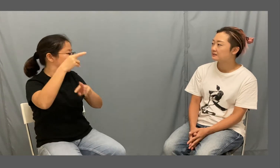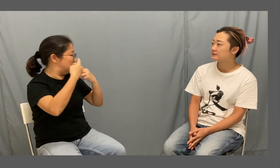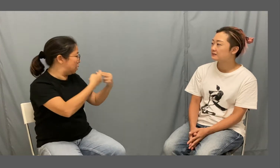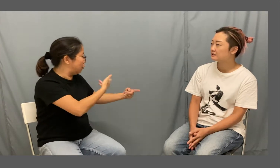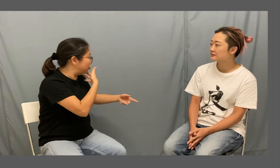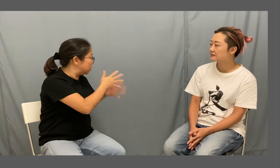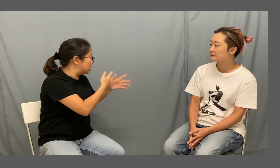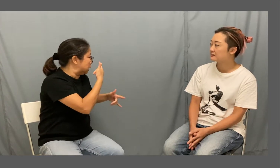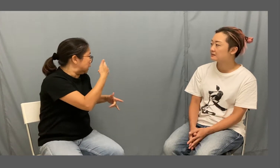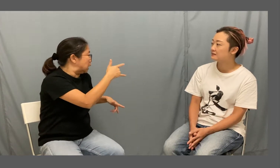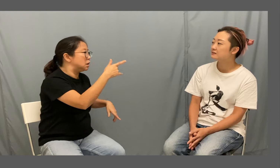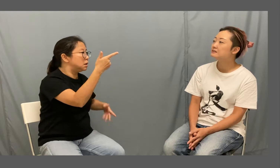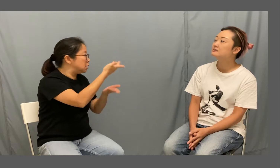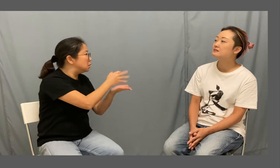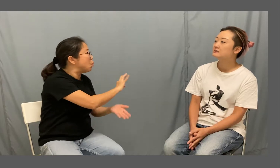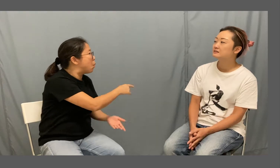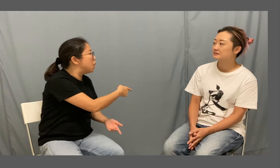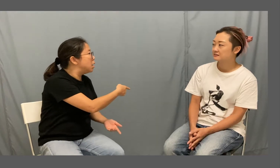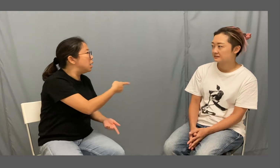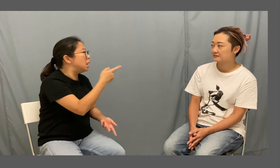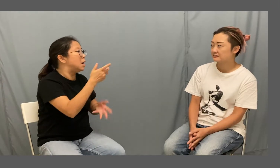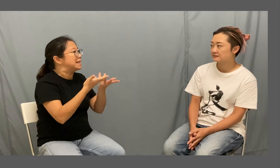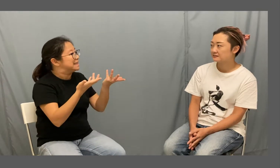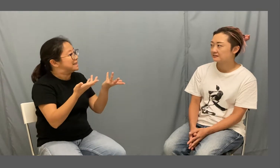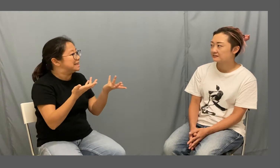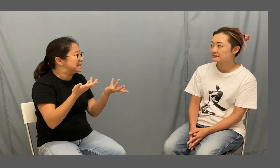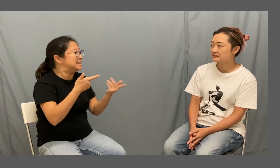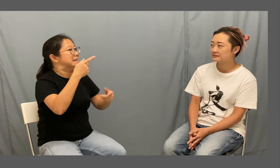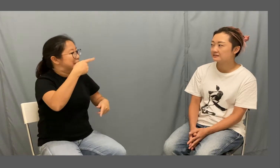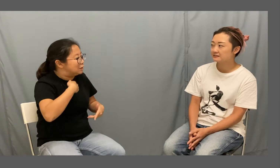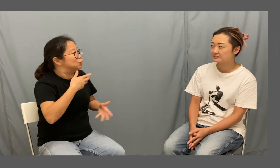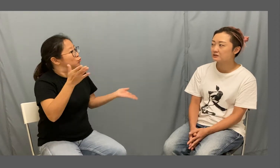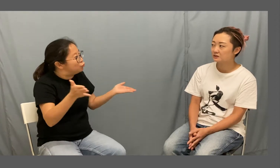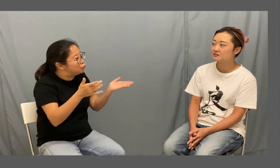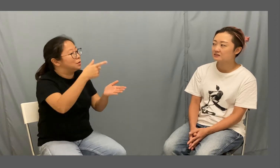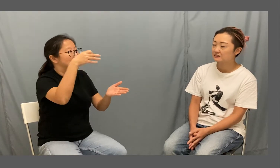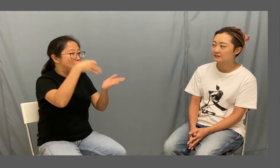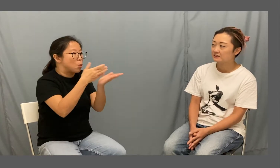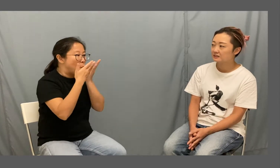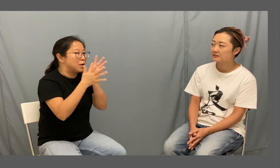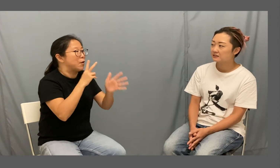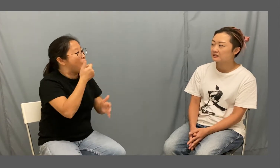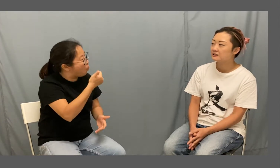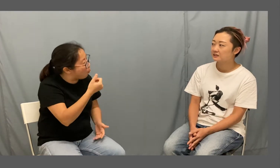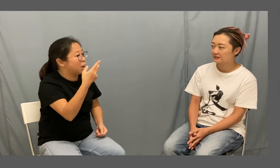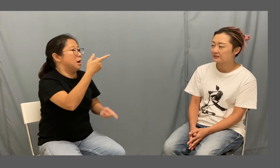But they don't socialize with the youths I encourage everybody to enrol to sign language programmes